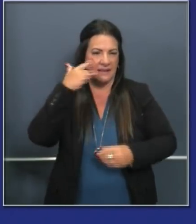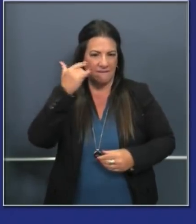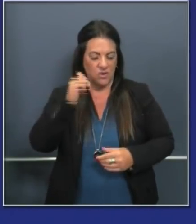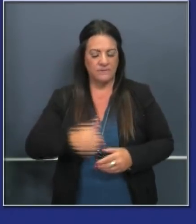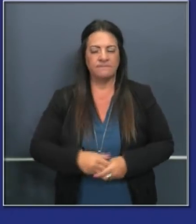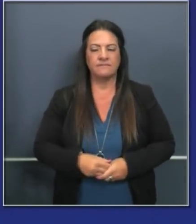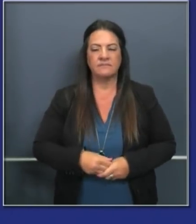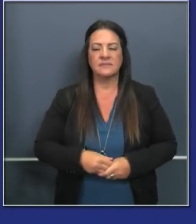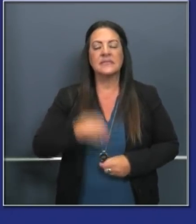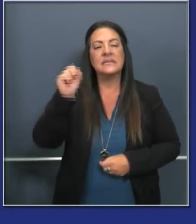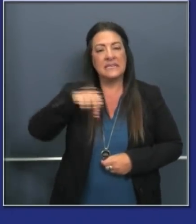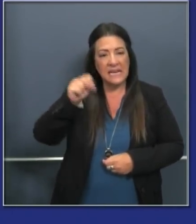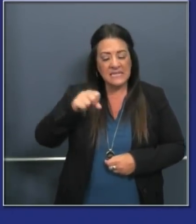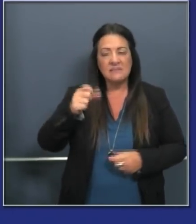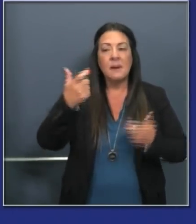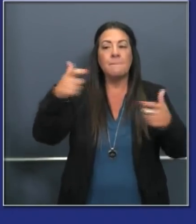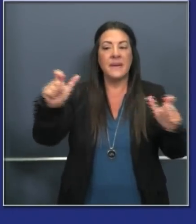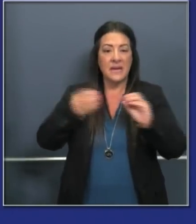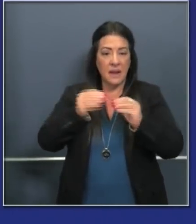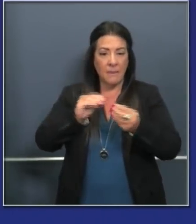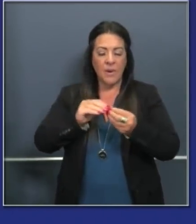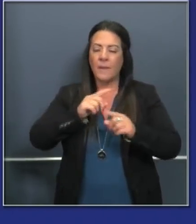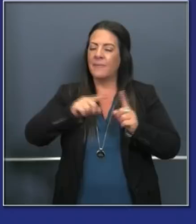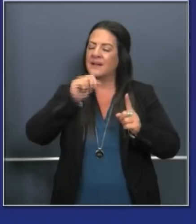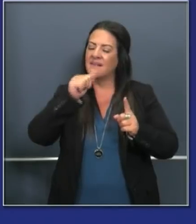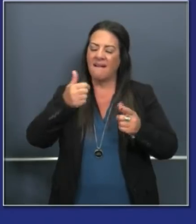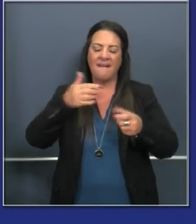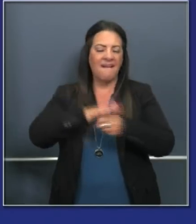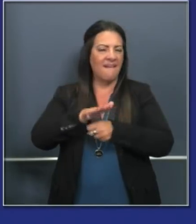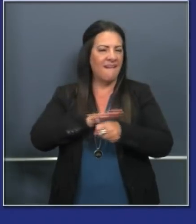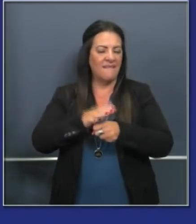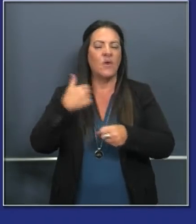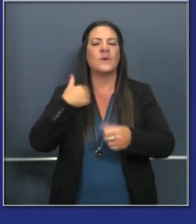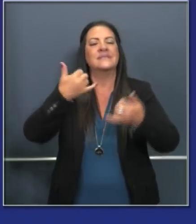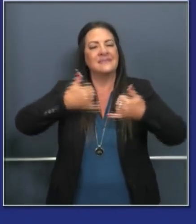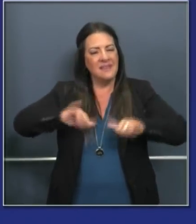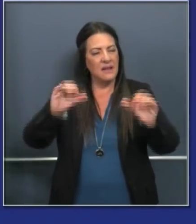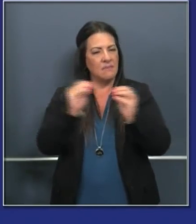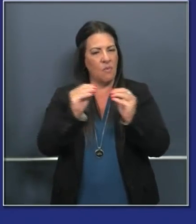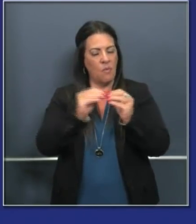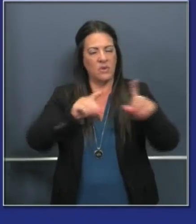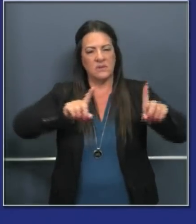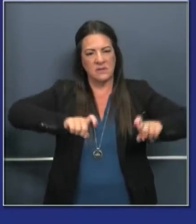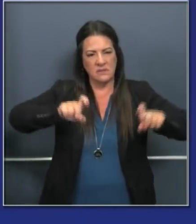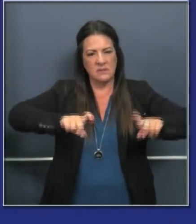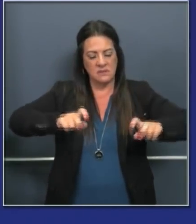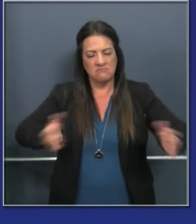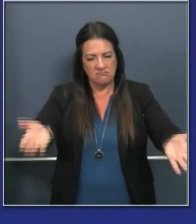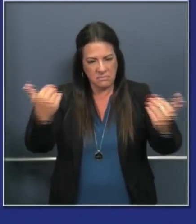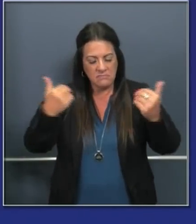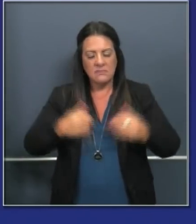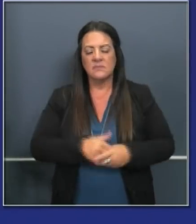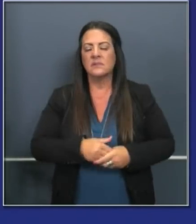THE LAST 7 DAYS, 88,000 TESTS IN THE STATE OF CALIFORNIA. WHILE THAT IS SIGNIFICANT. IT'S NOT WHERE WE NEED TO BE